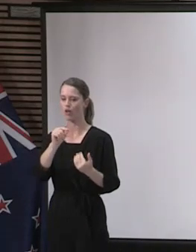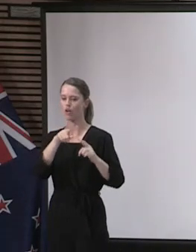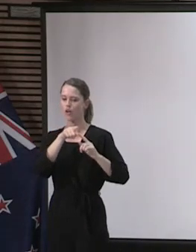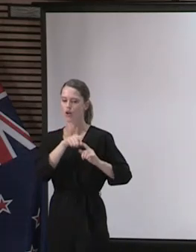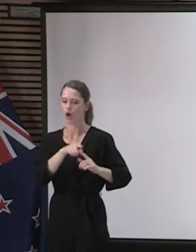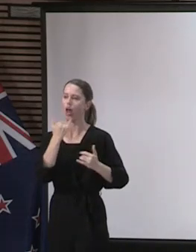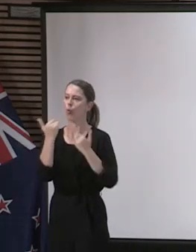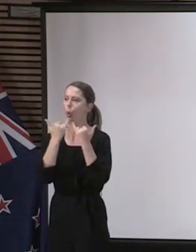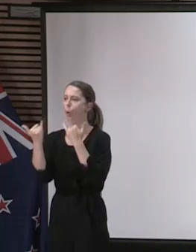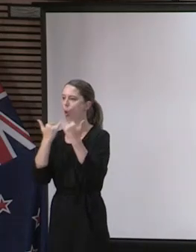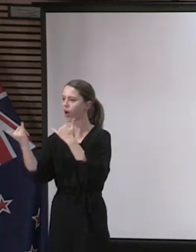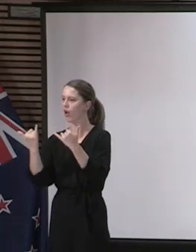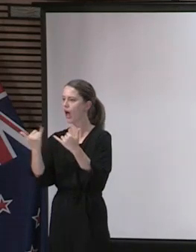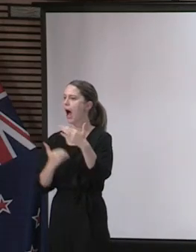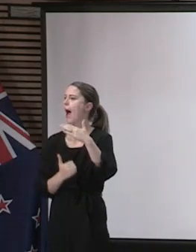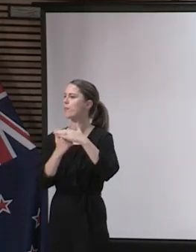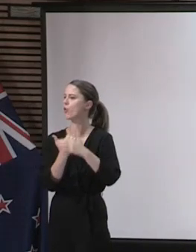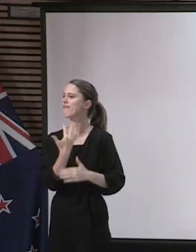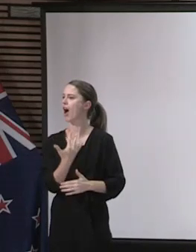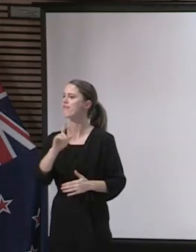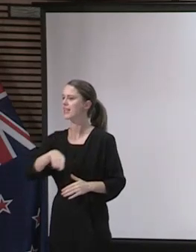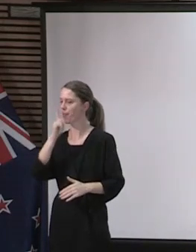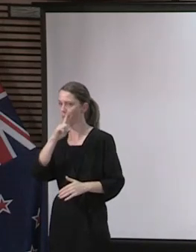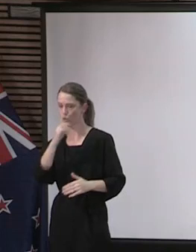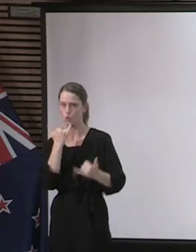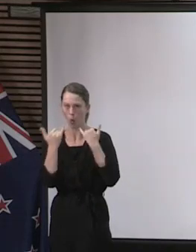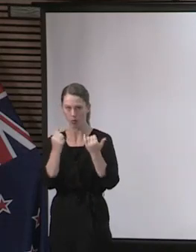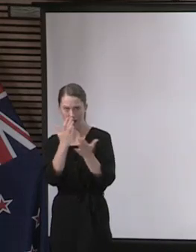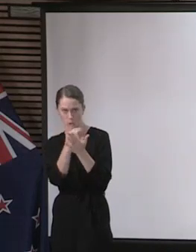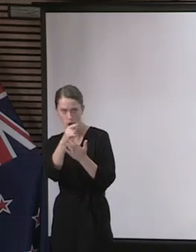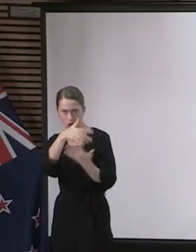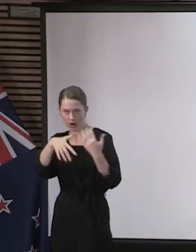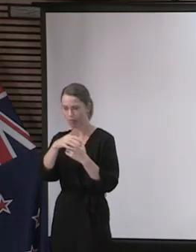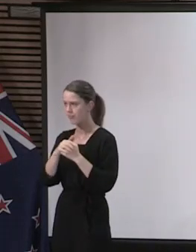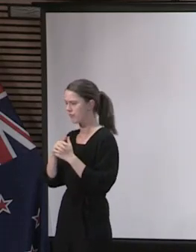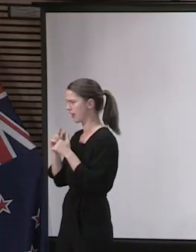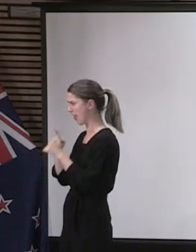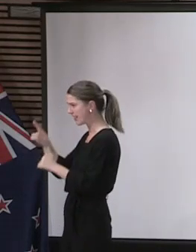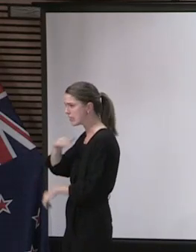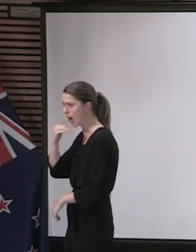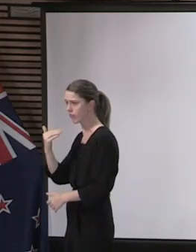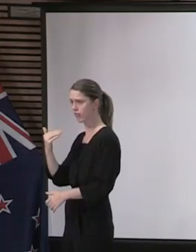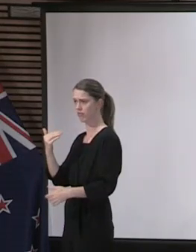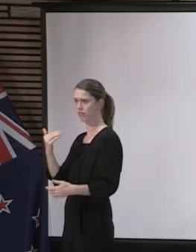Right now with our national contact tracing centre we can trace up